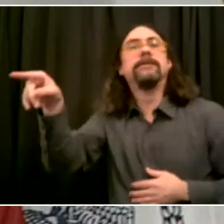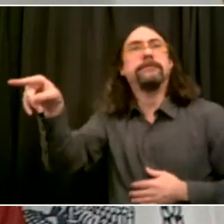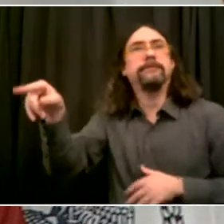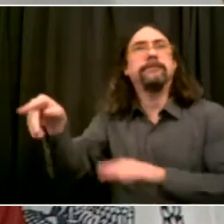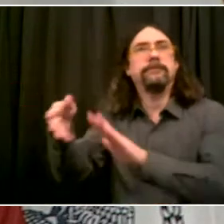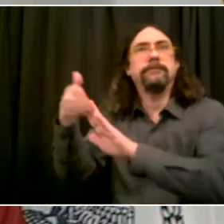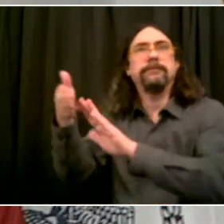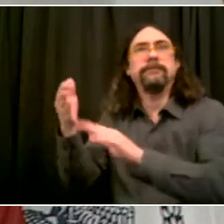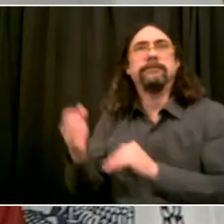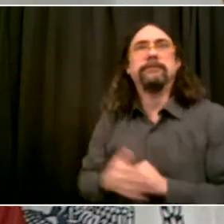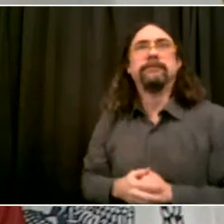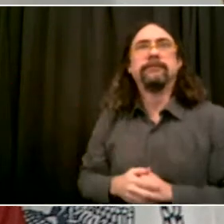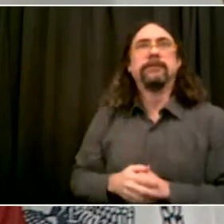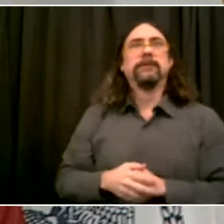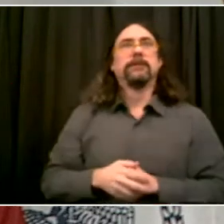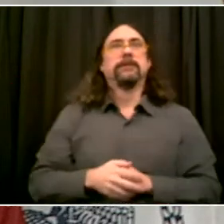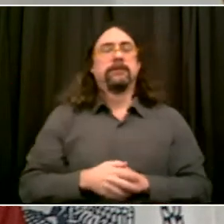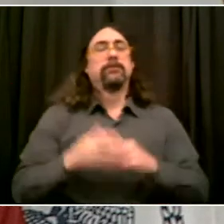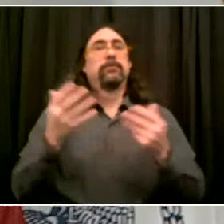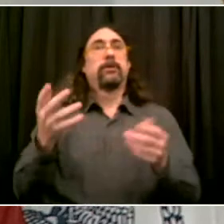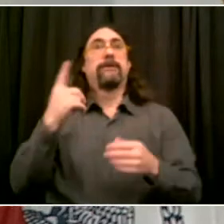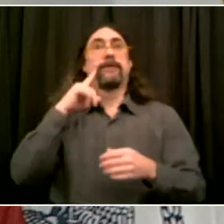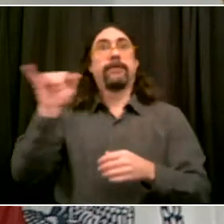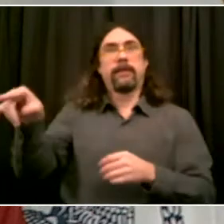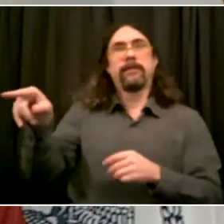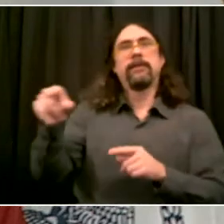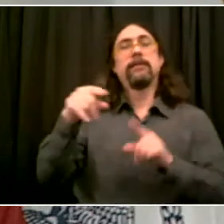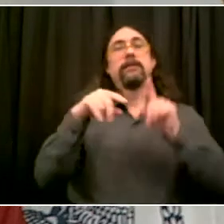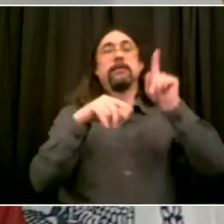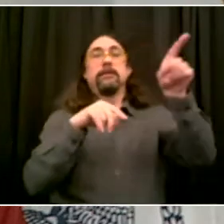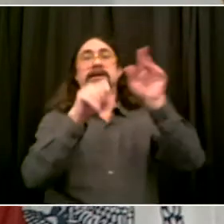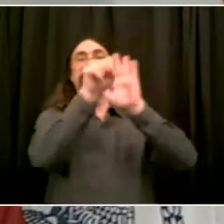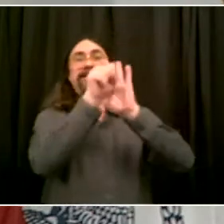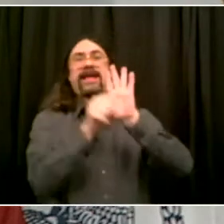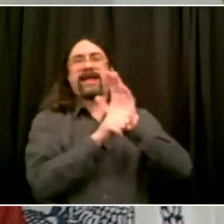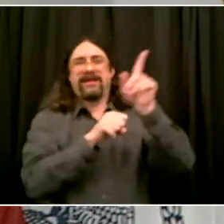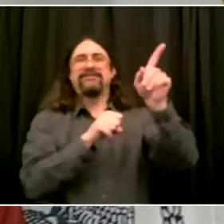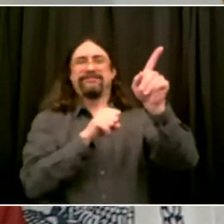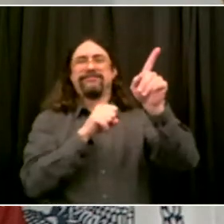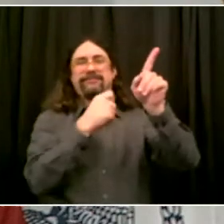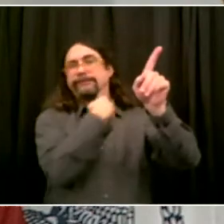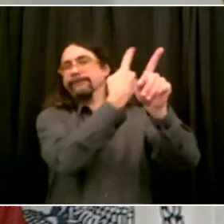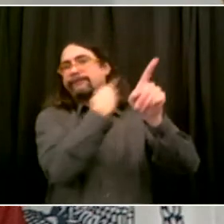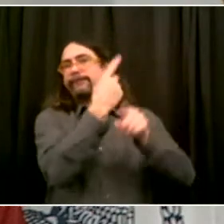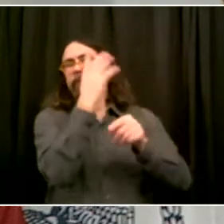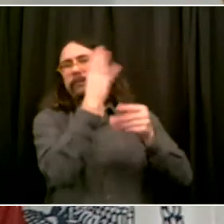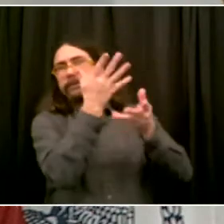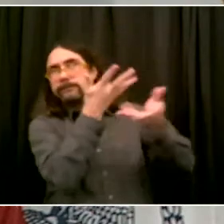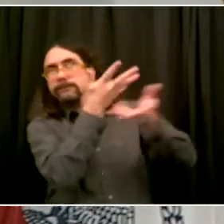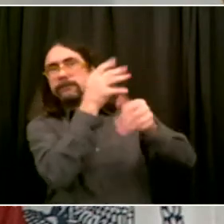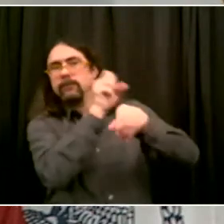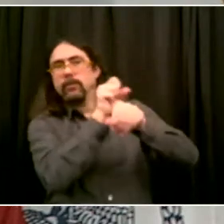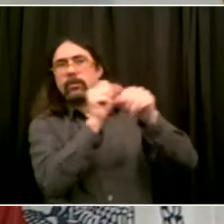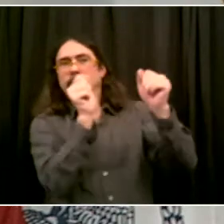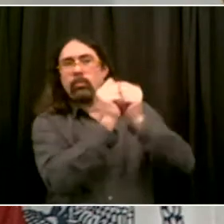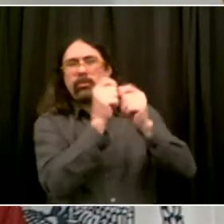COMMUNITY-BASED. IT CAN'T BE THAT WE ARE JUST HAVING CENTRAL SITES THAT FOLKS WHWHMO IGIGT HBE